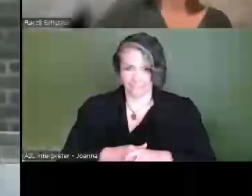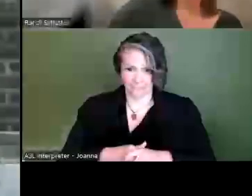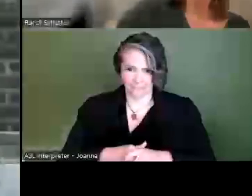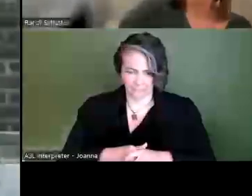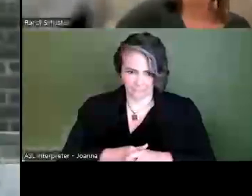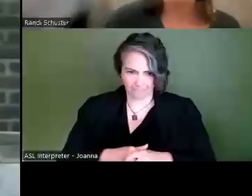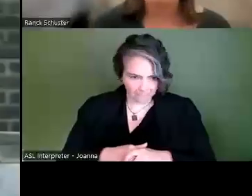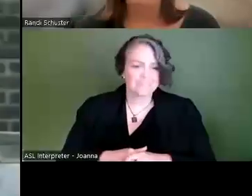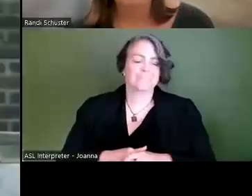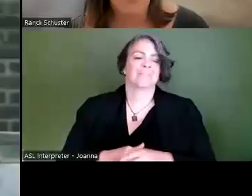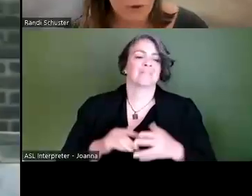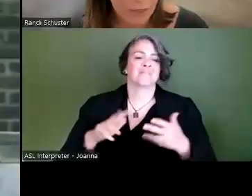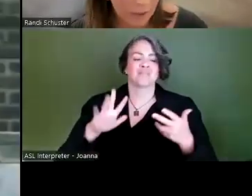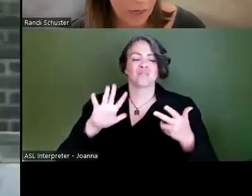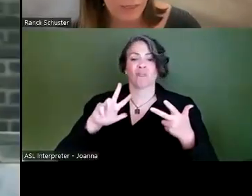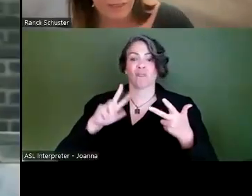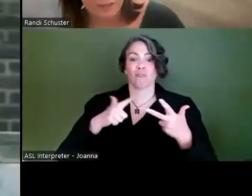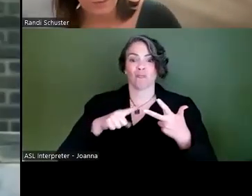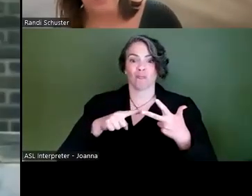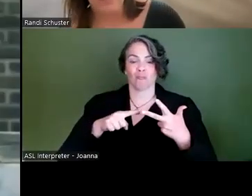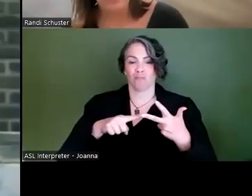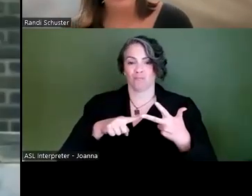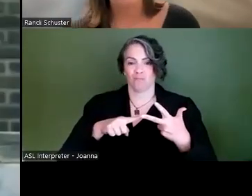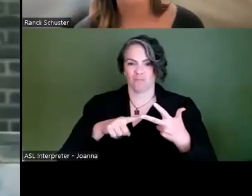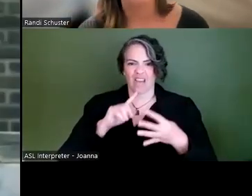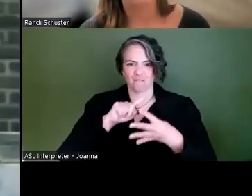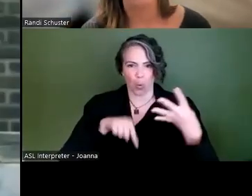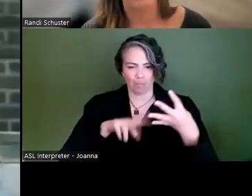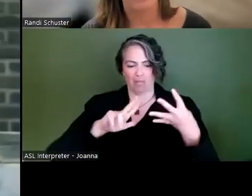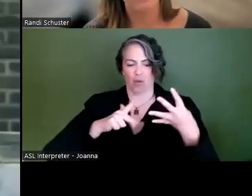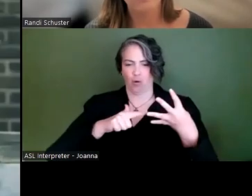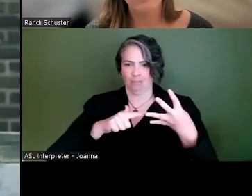The third piece, the third of four that I'm going to highlight in terms of the unique space that schools can hold,